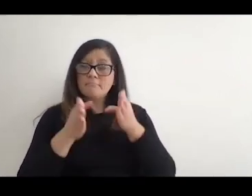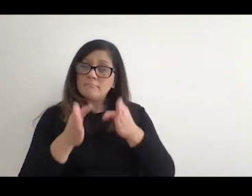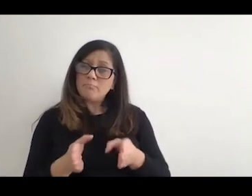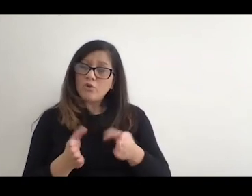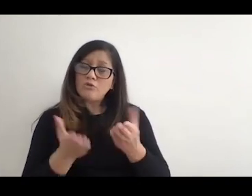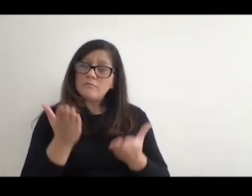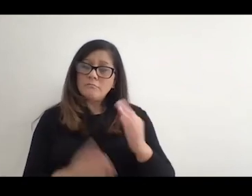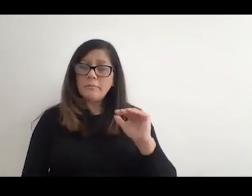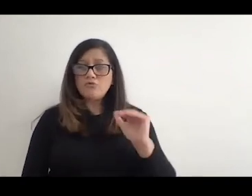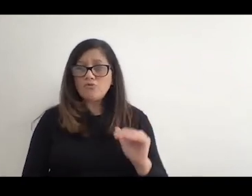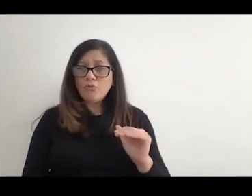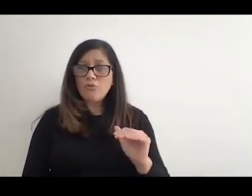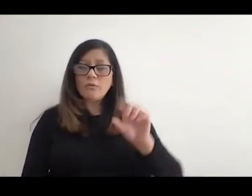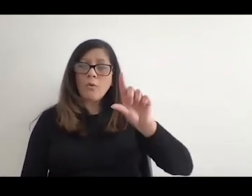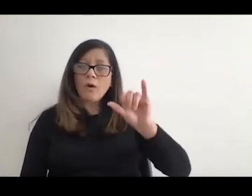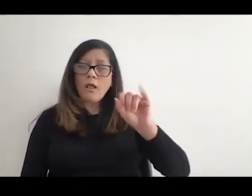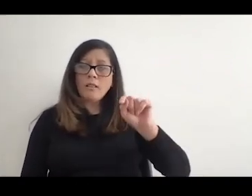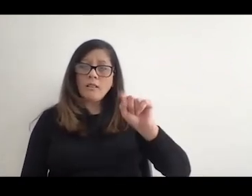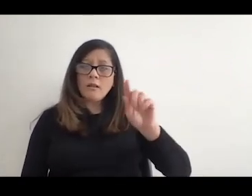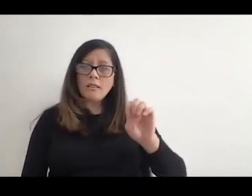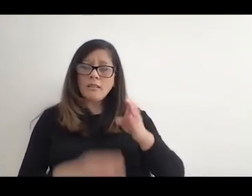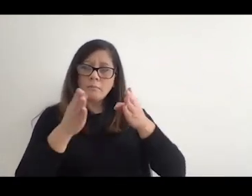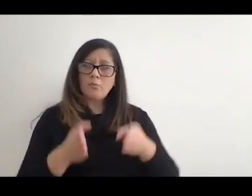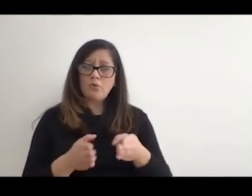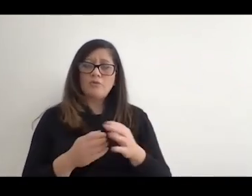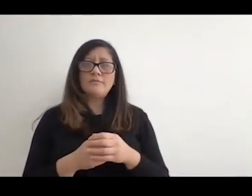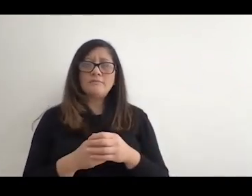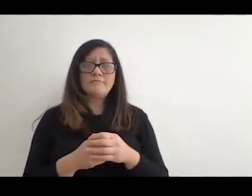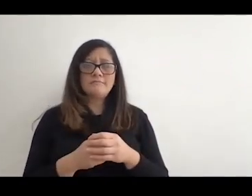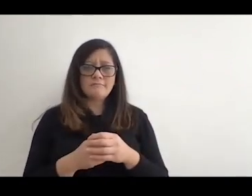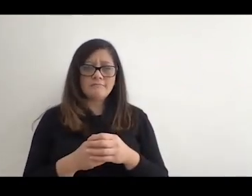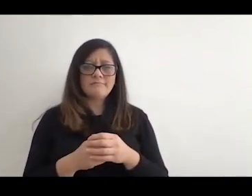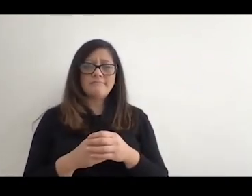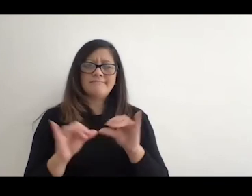someone that is a little person. size run make sure that the toe